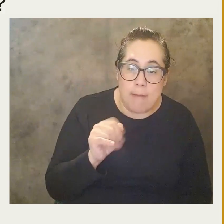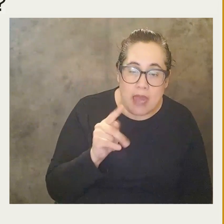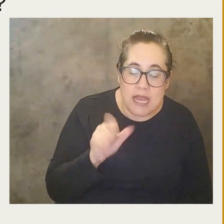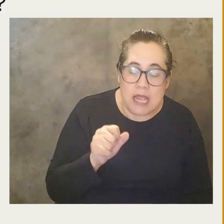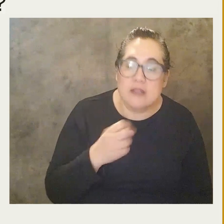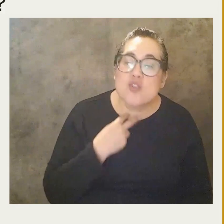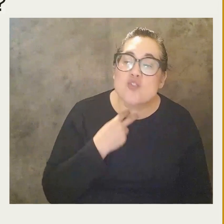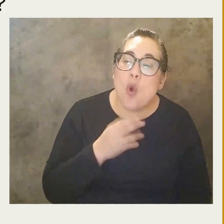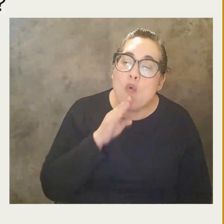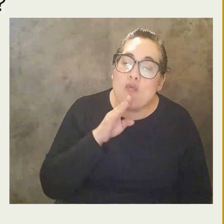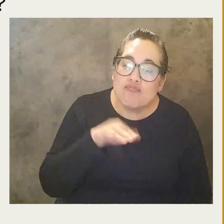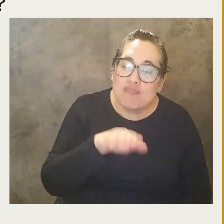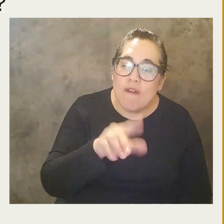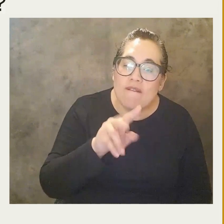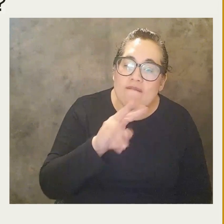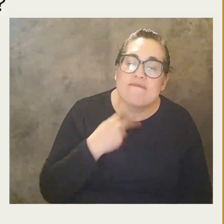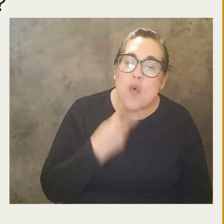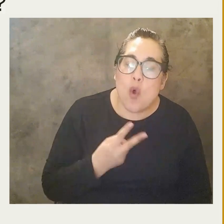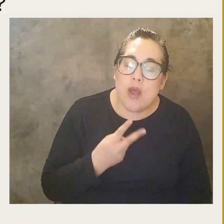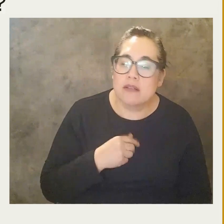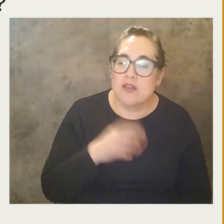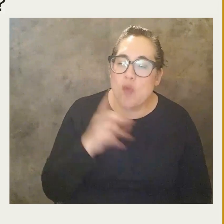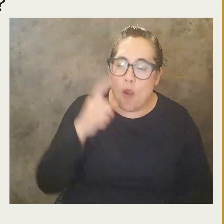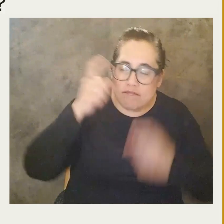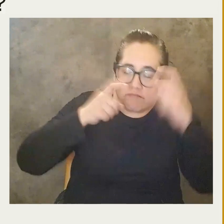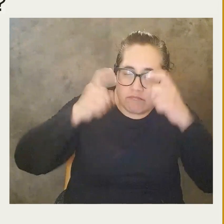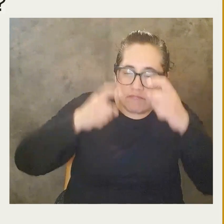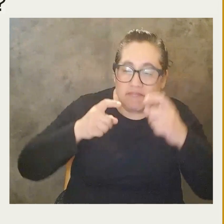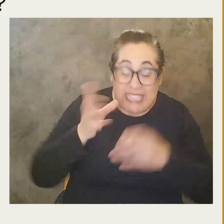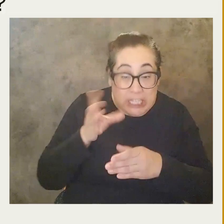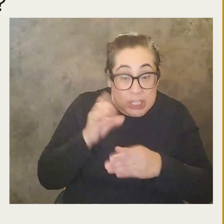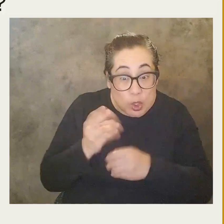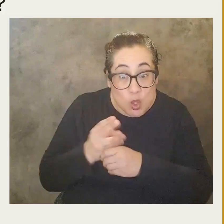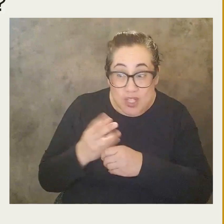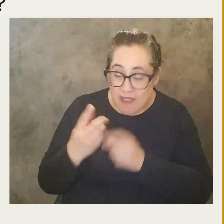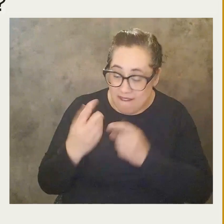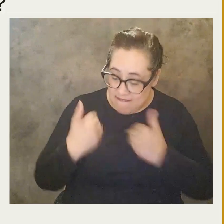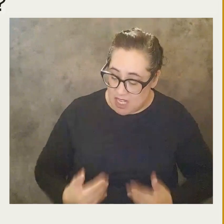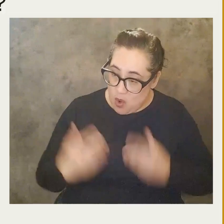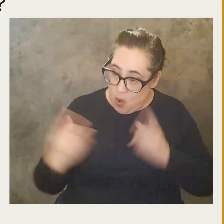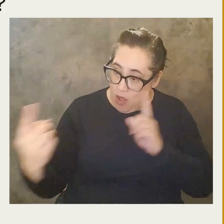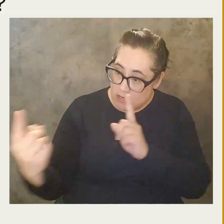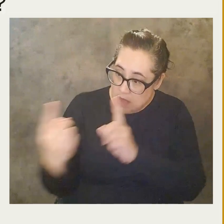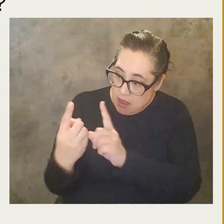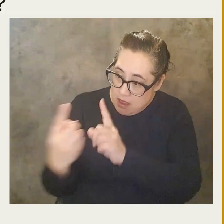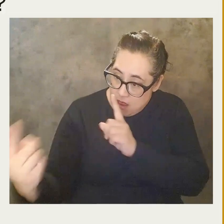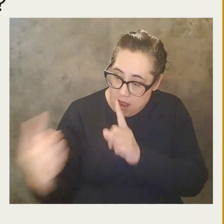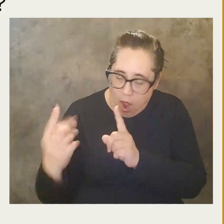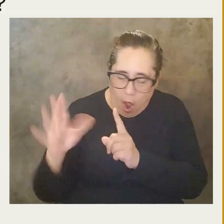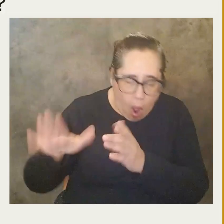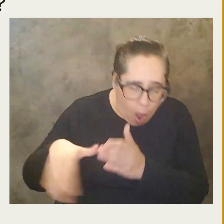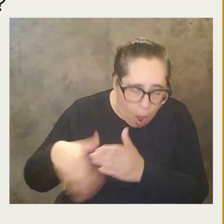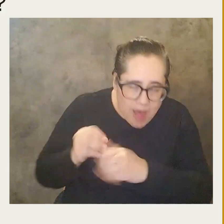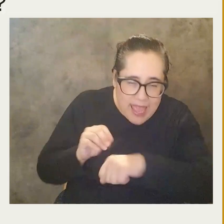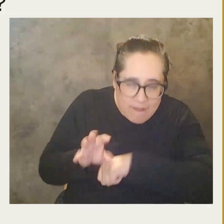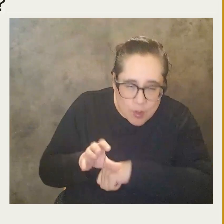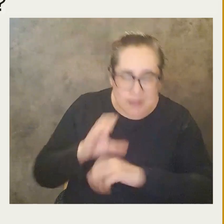tone of voice, facial expression, and even the use of physical space all influence communication.